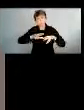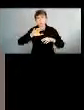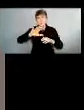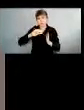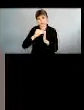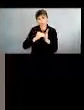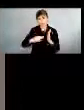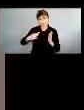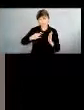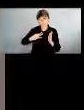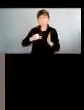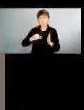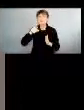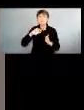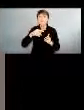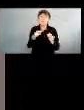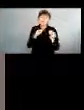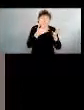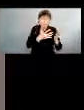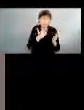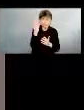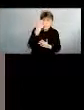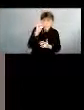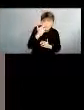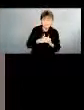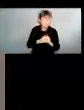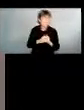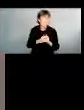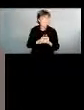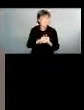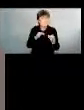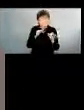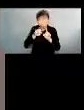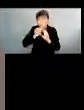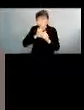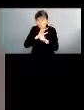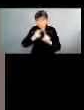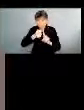it helps fill in the gaps so that assessors don’t need to guess or make assumptions.